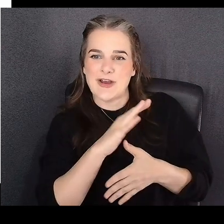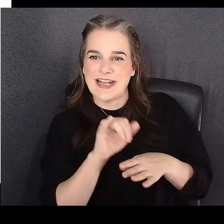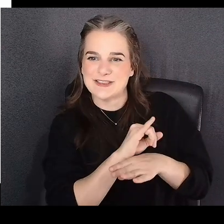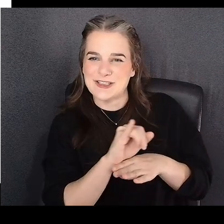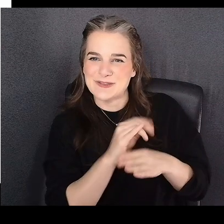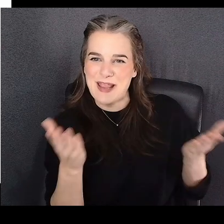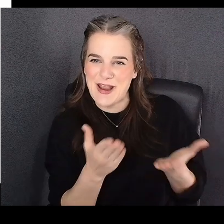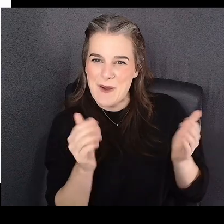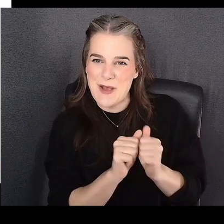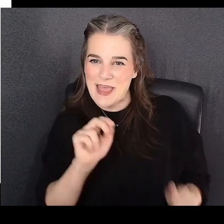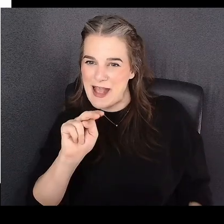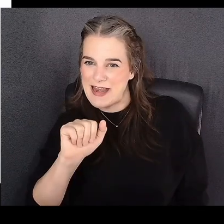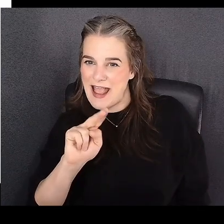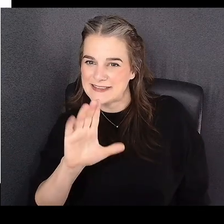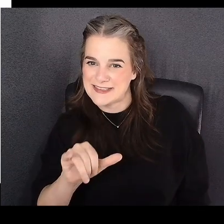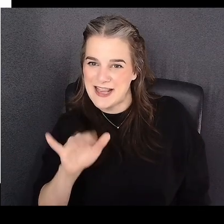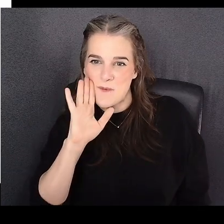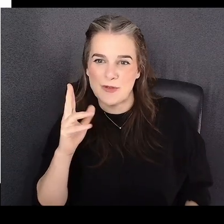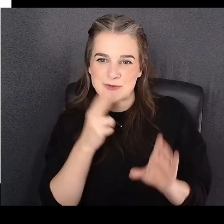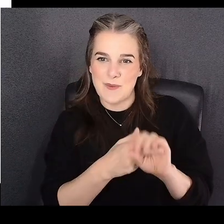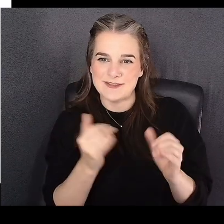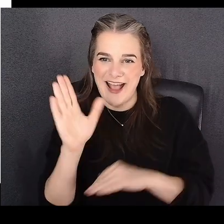So I'll introduce Nancy.